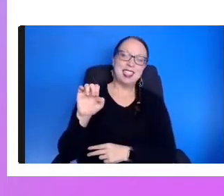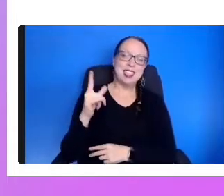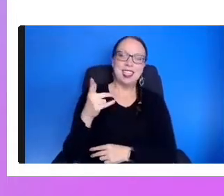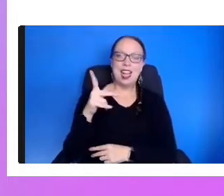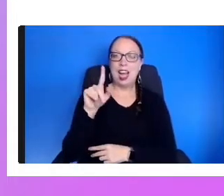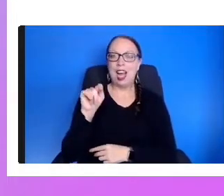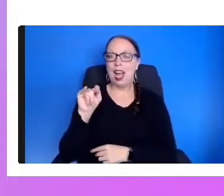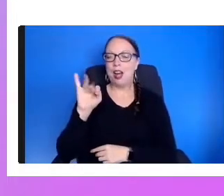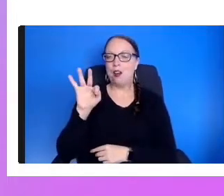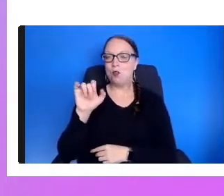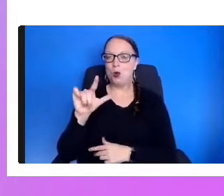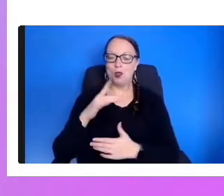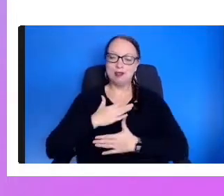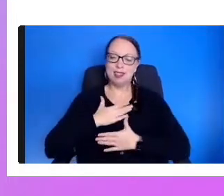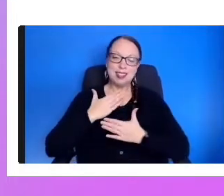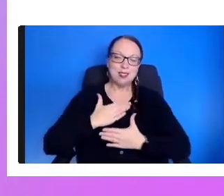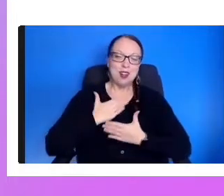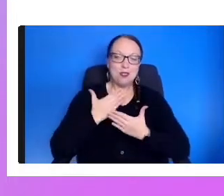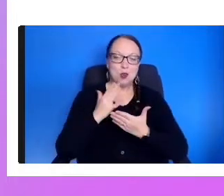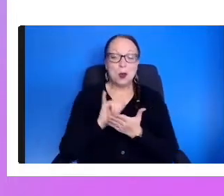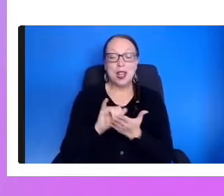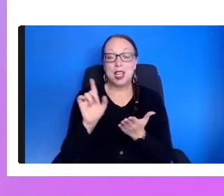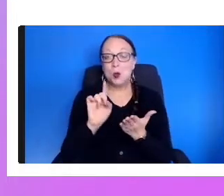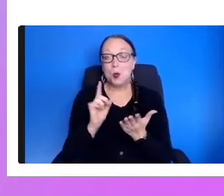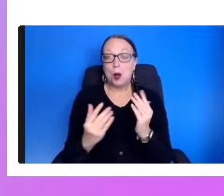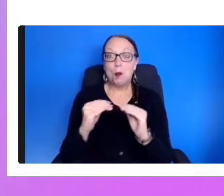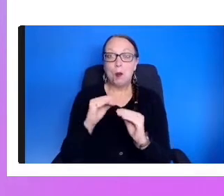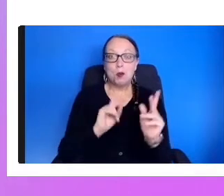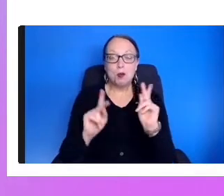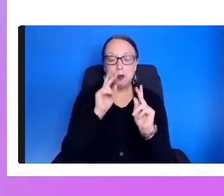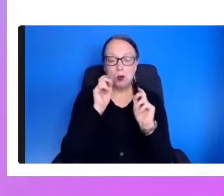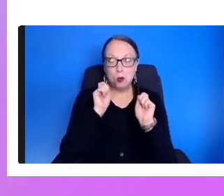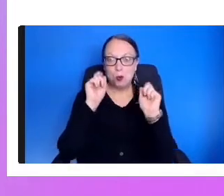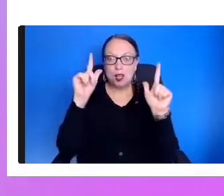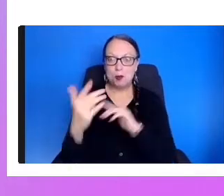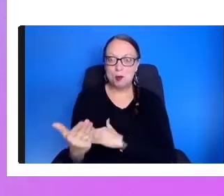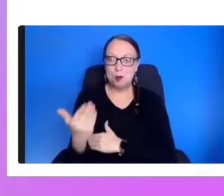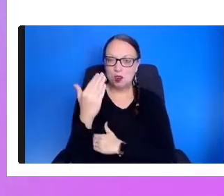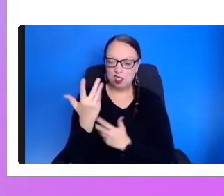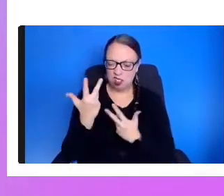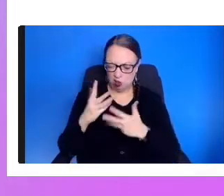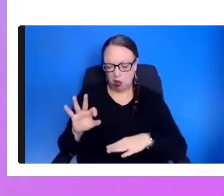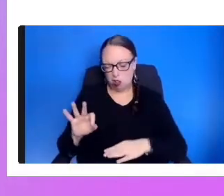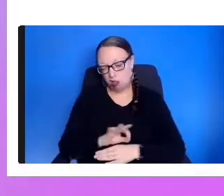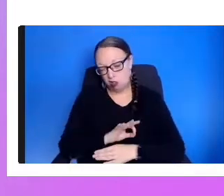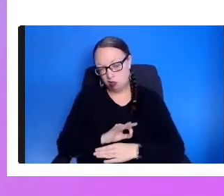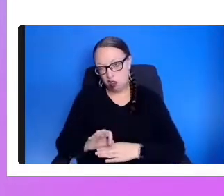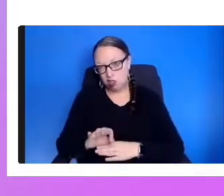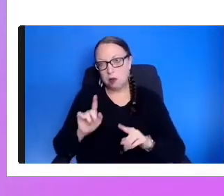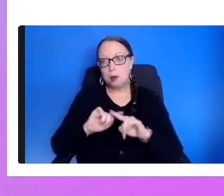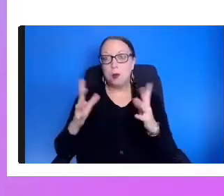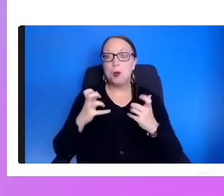most people get up in the morning not to just do something that is functional but to do something that will delight people.